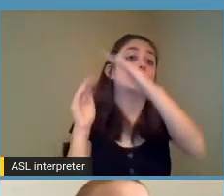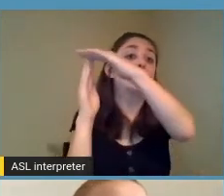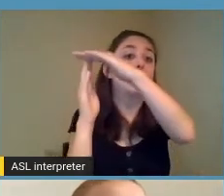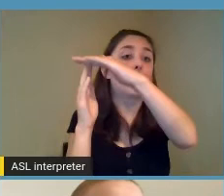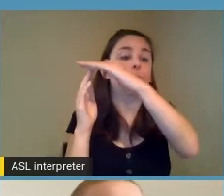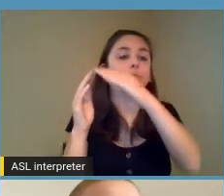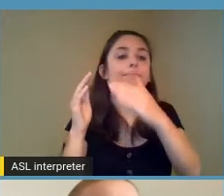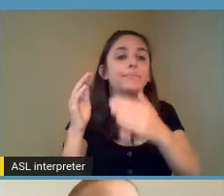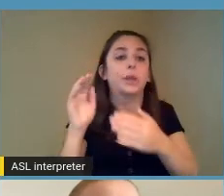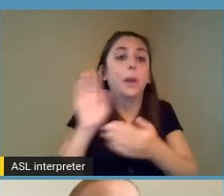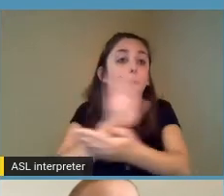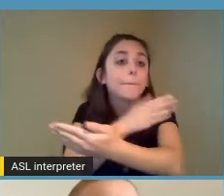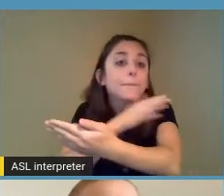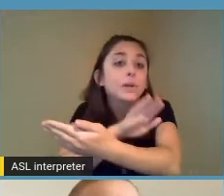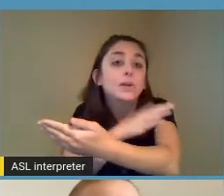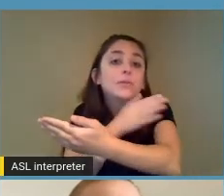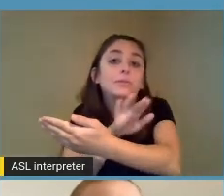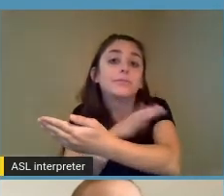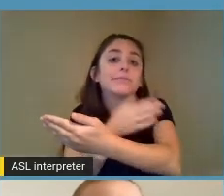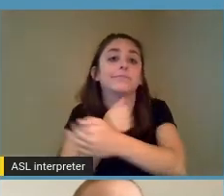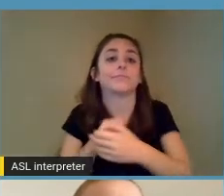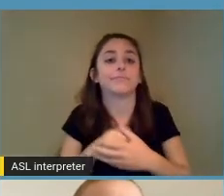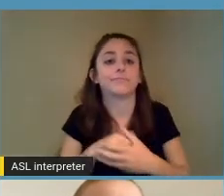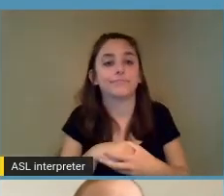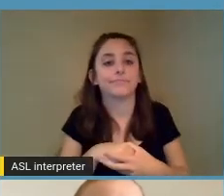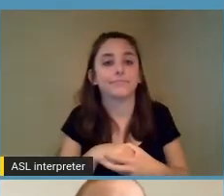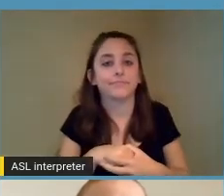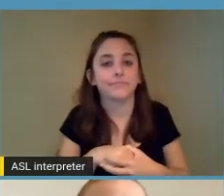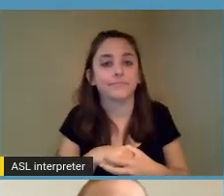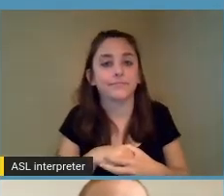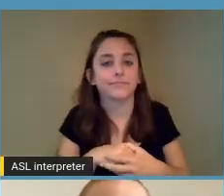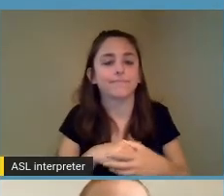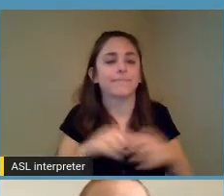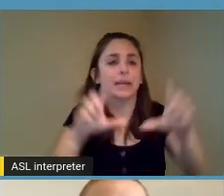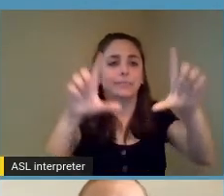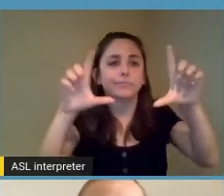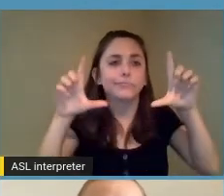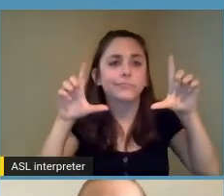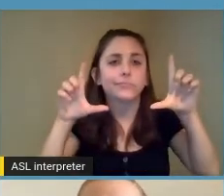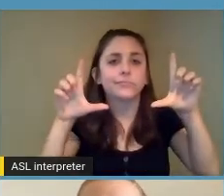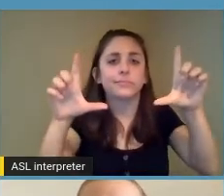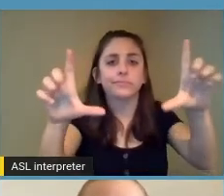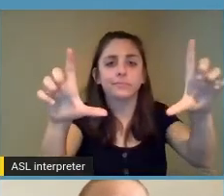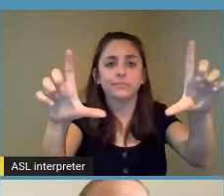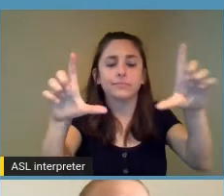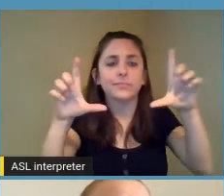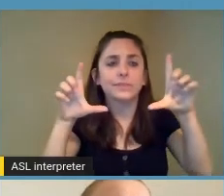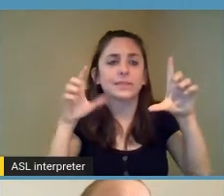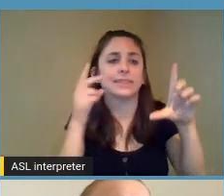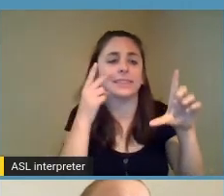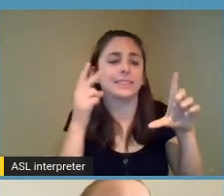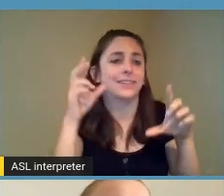second track here and I could zoom in and out to take a closer look at my audio here.